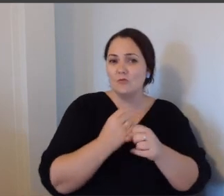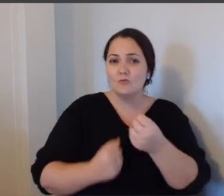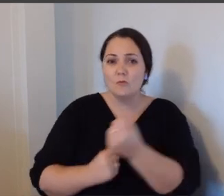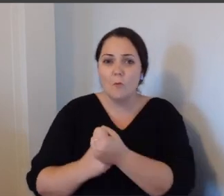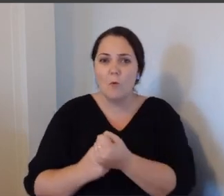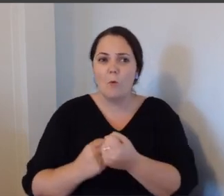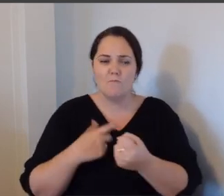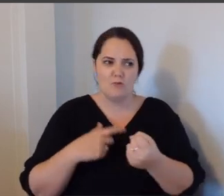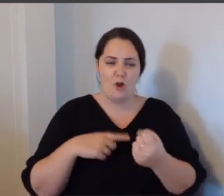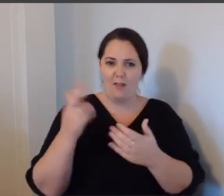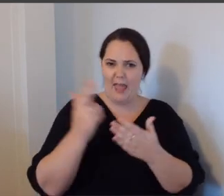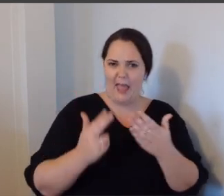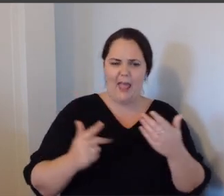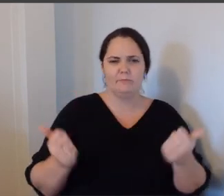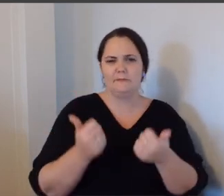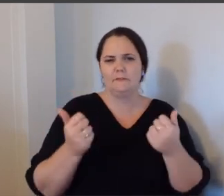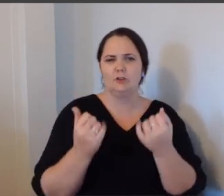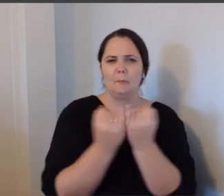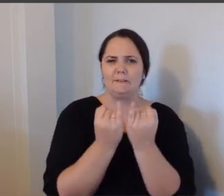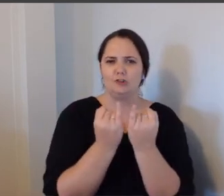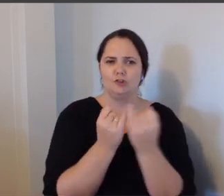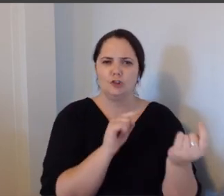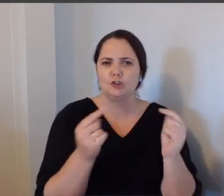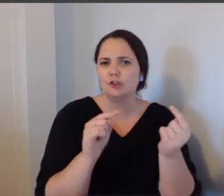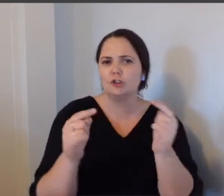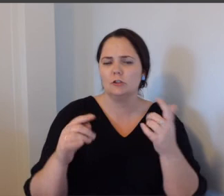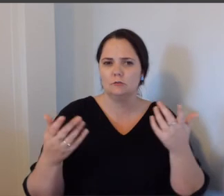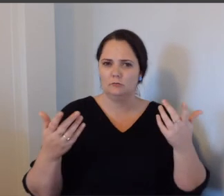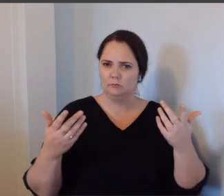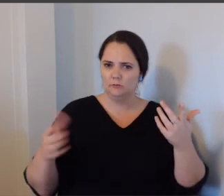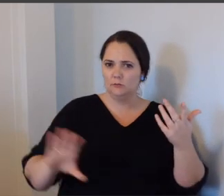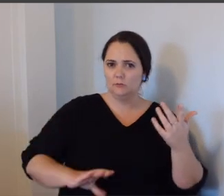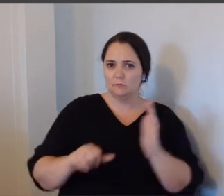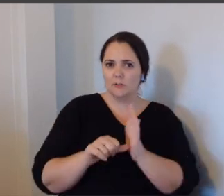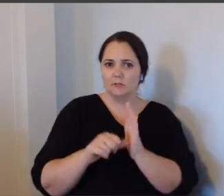and all these factors contribute to poor mental health, whether we're an artist or not.